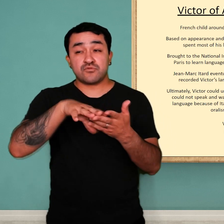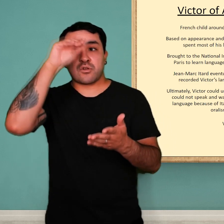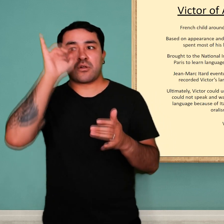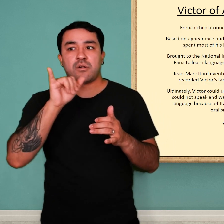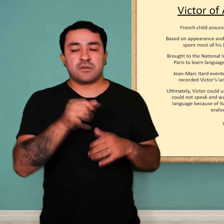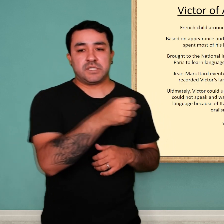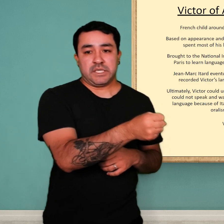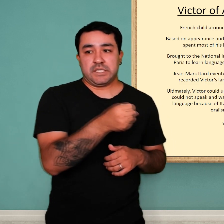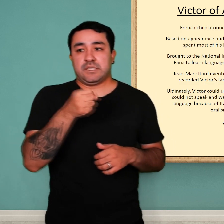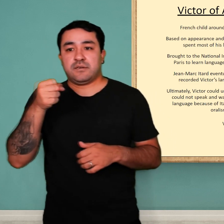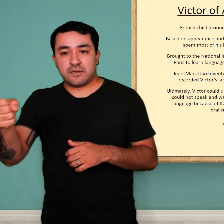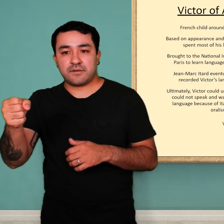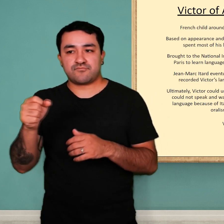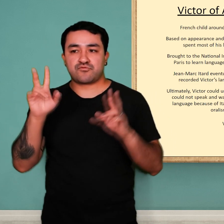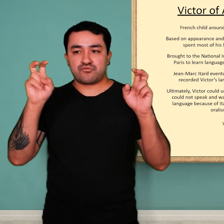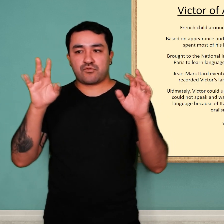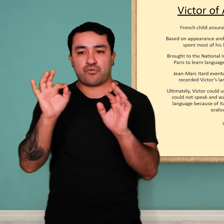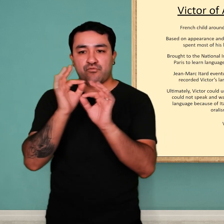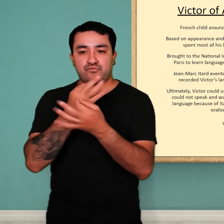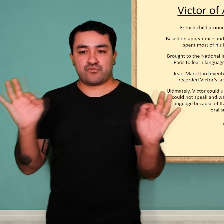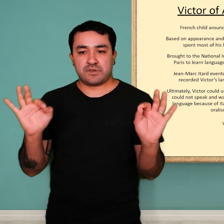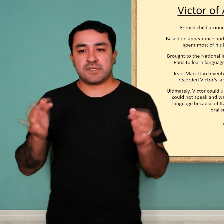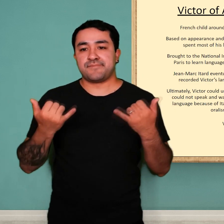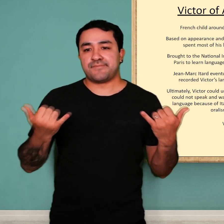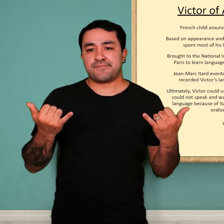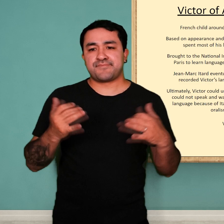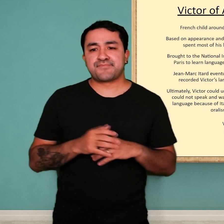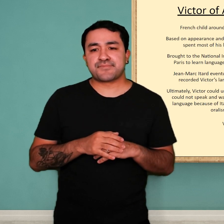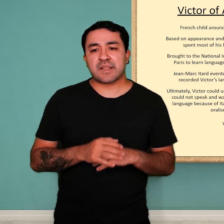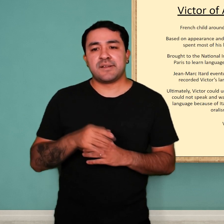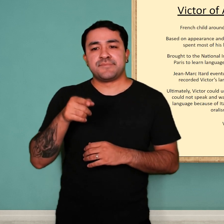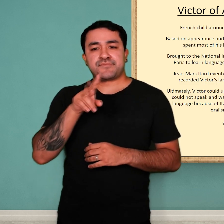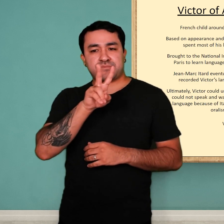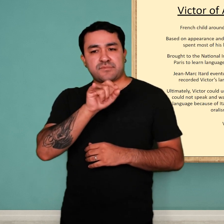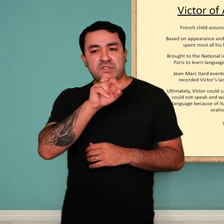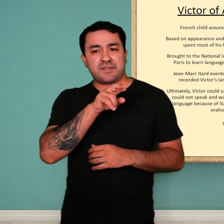room. She was forbidden to interact with people or any kind of stimulation and her